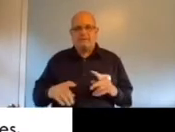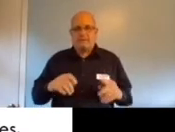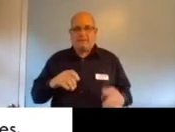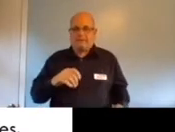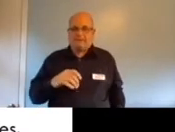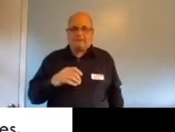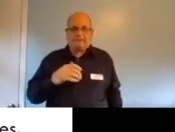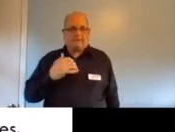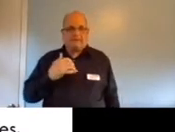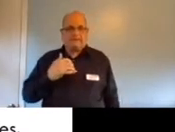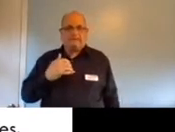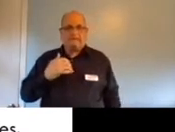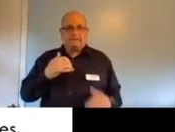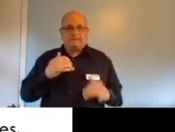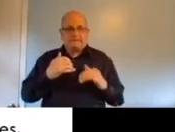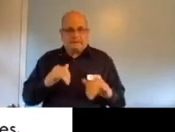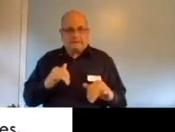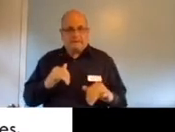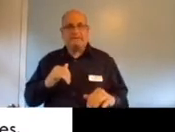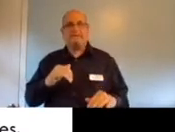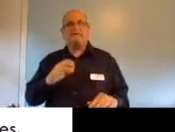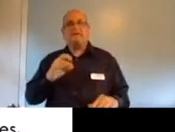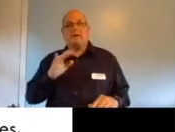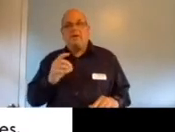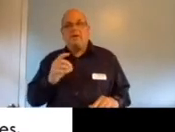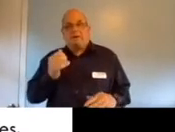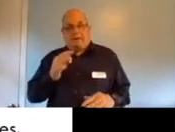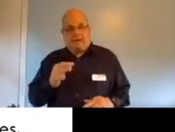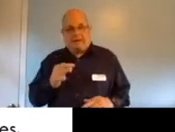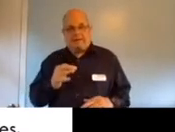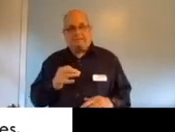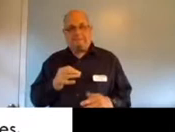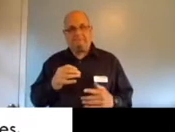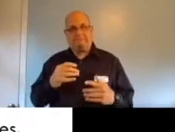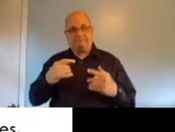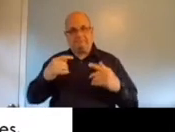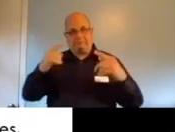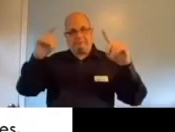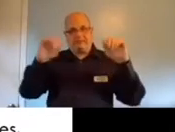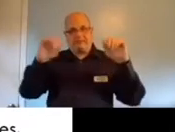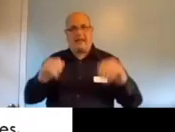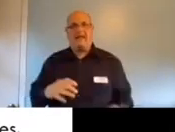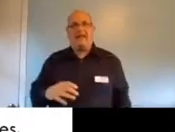to COVID‑19 treatment or medically less capable surviving or returning to productive